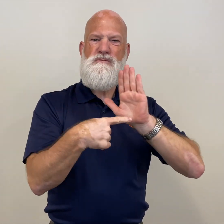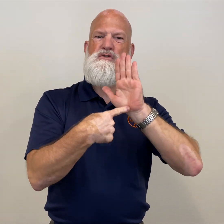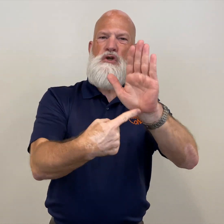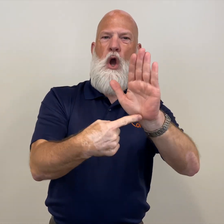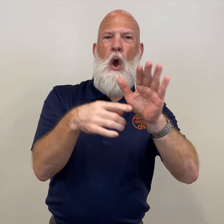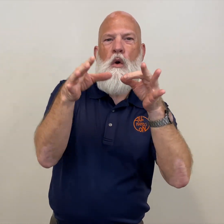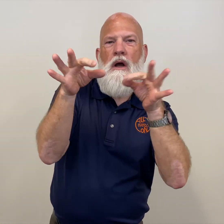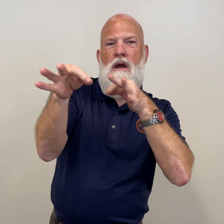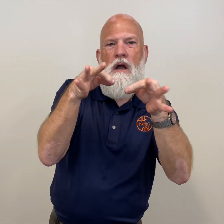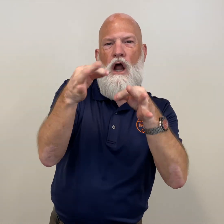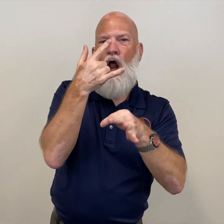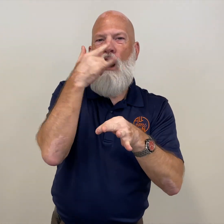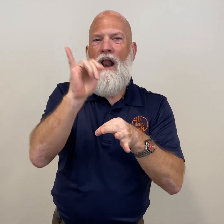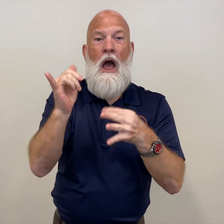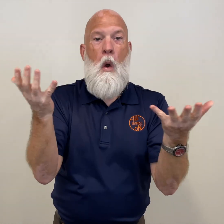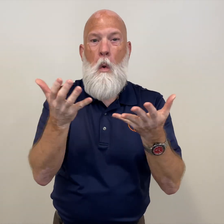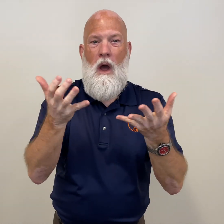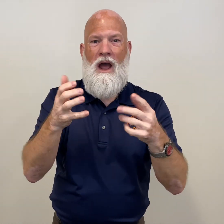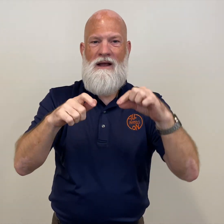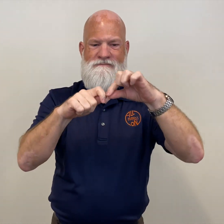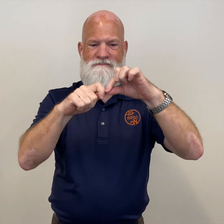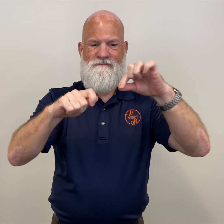the testing procedure is essentially using a